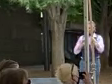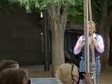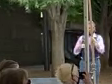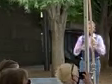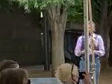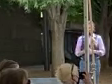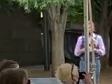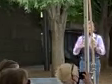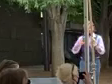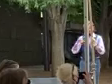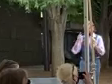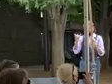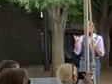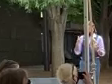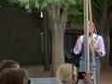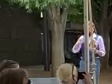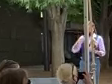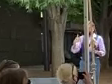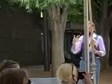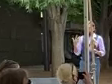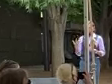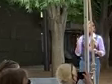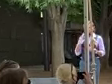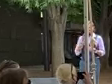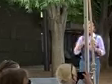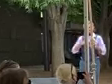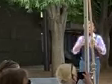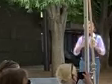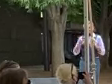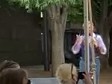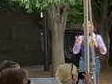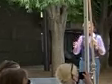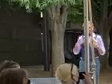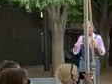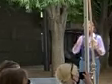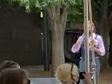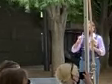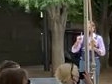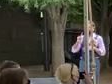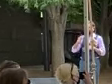Look, it is 2021, our community is already 61 million strong.